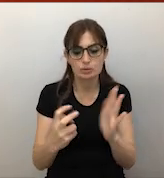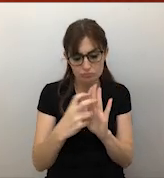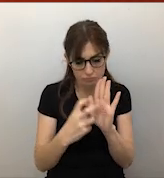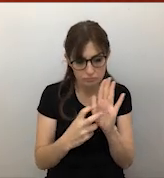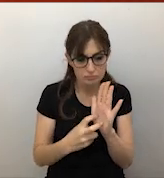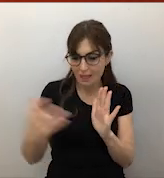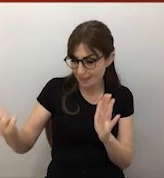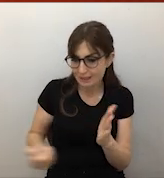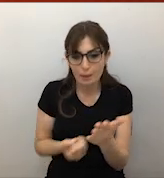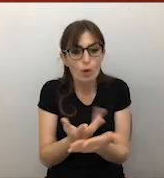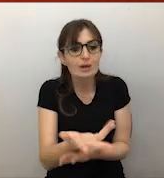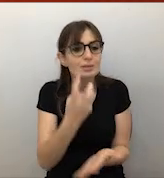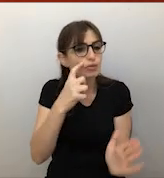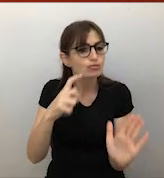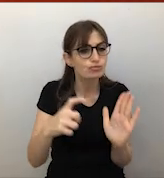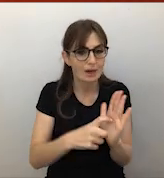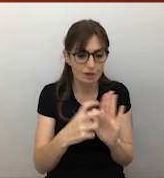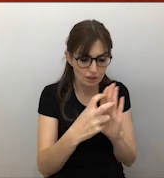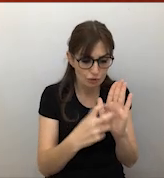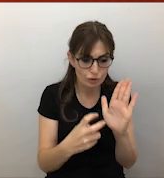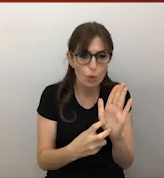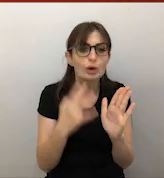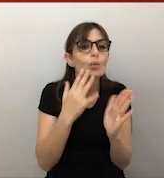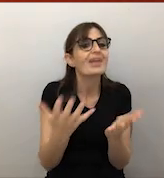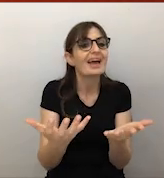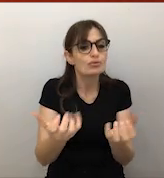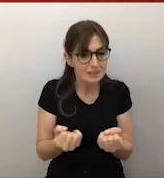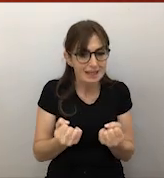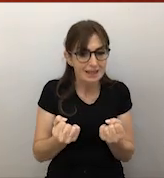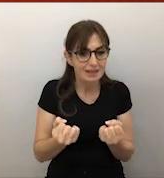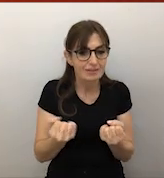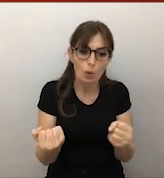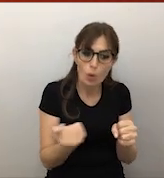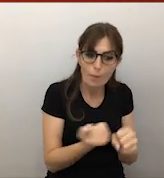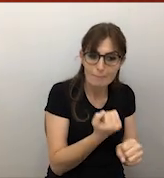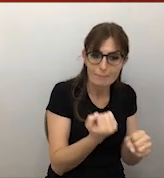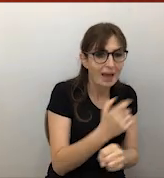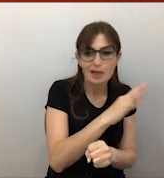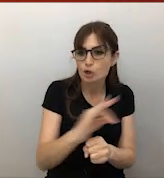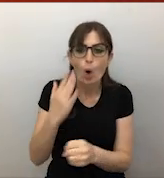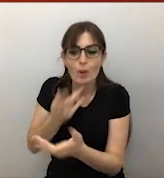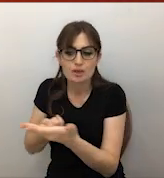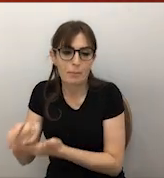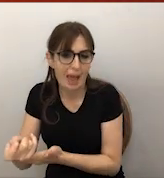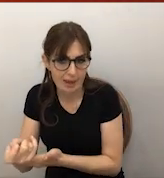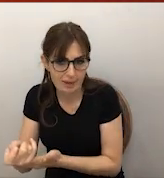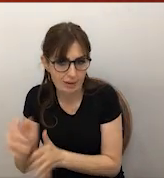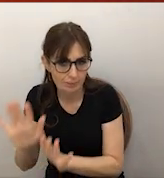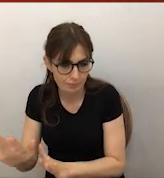or expenses are recognised and recorded when they are earned or incurred, not when the cash is received or paid.